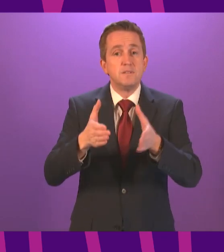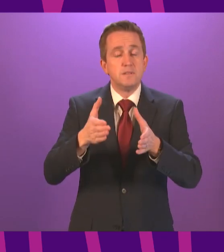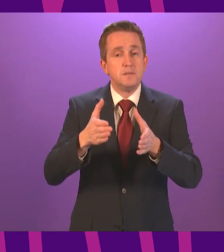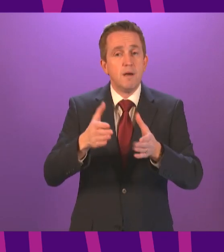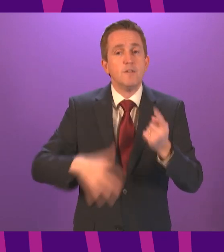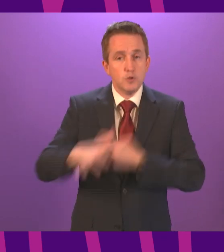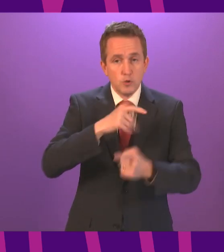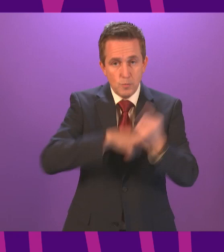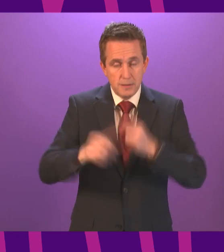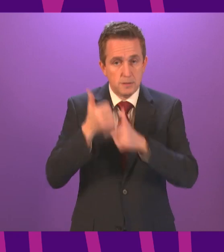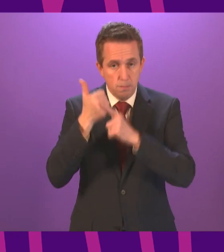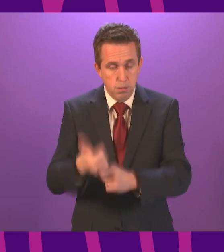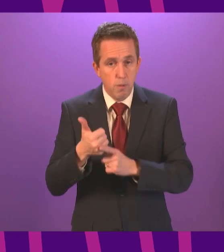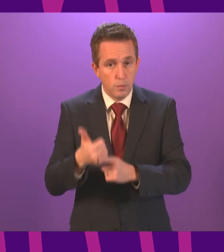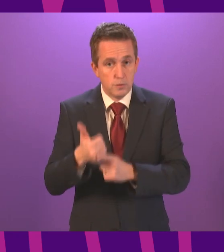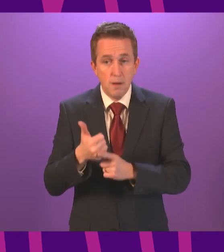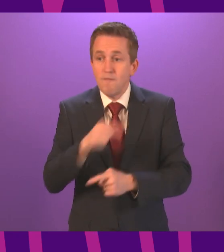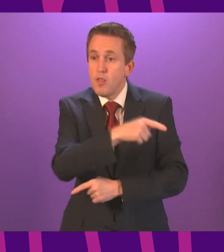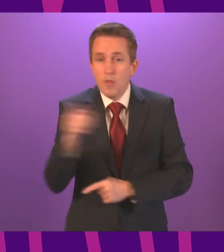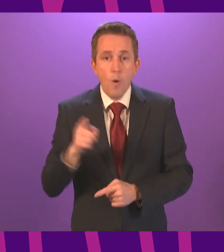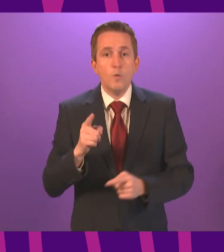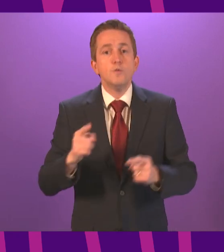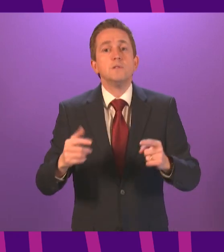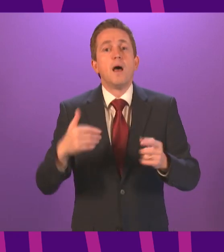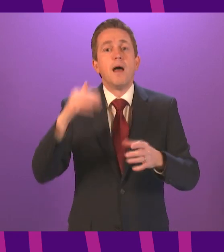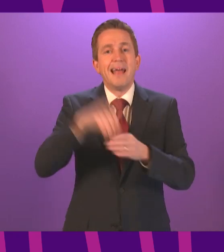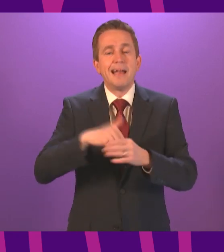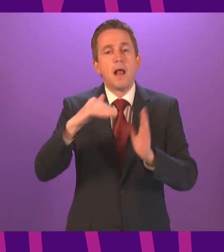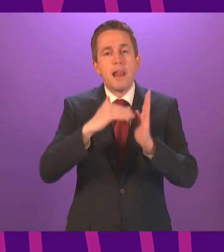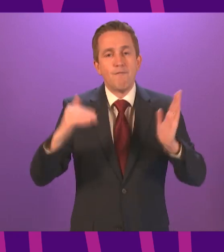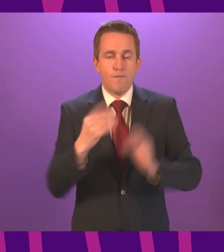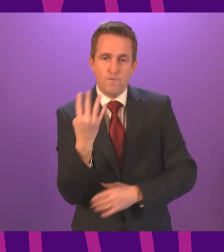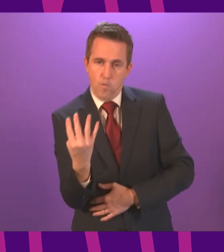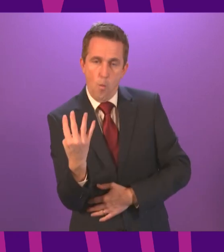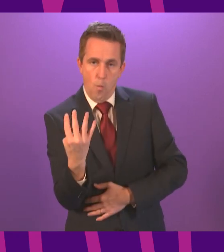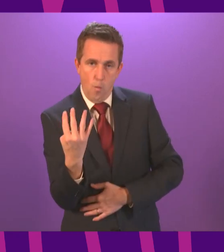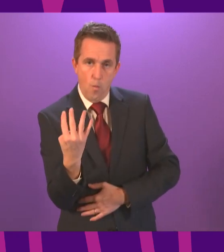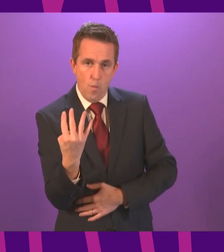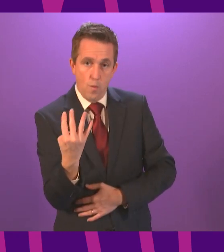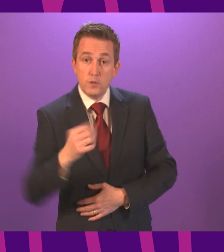in level 4. Discussions are on-going between Scottish Government officials and councils